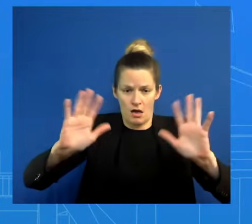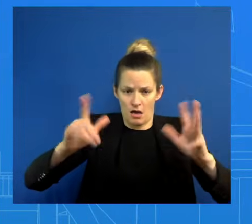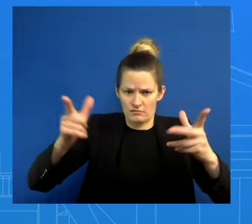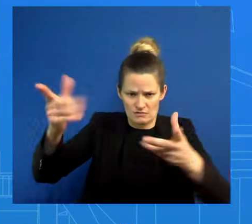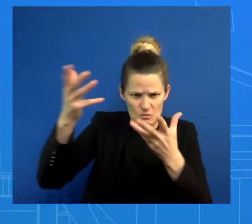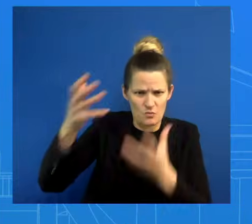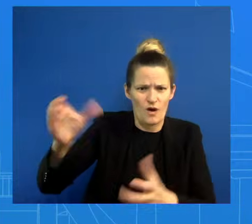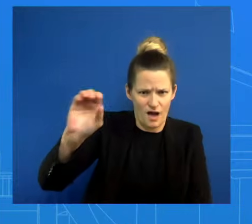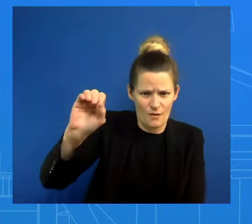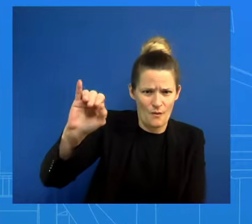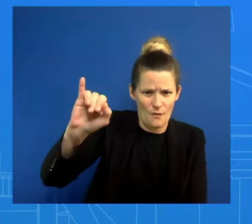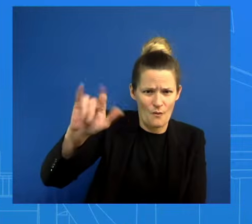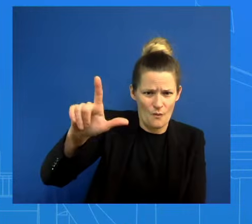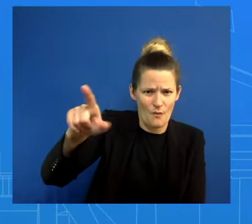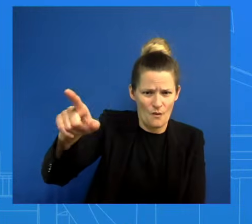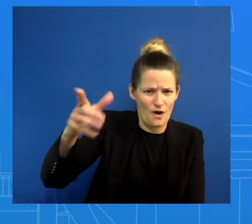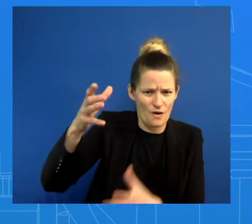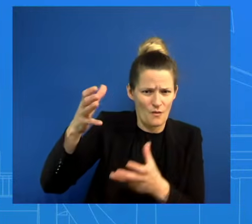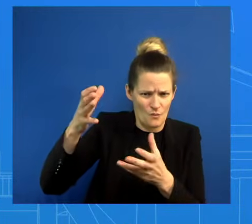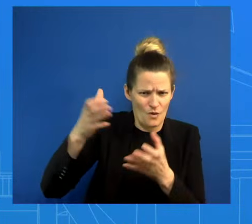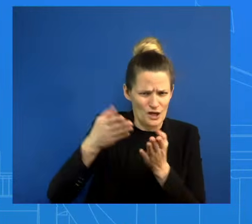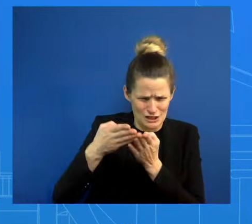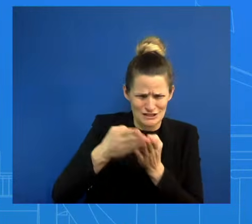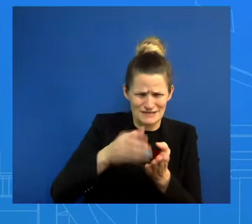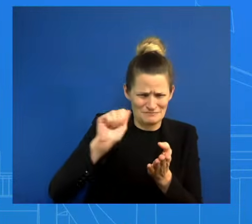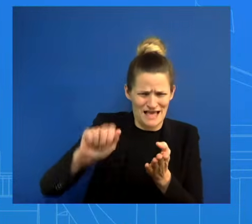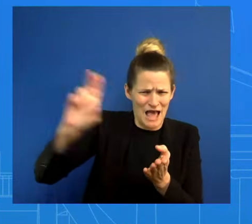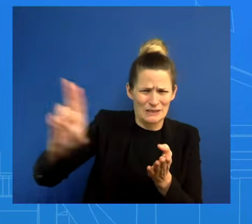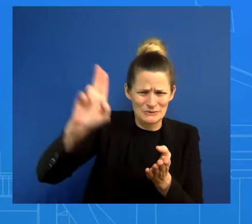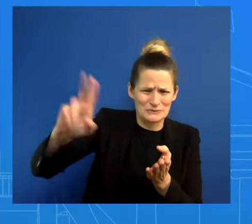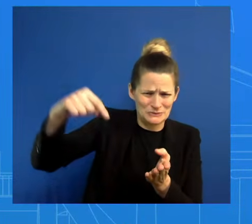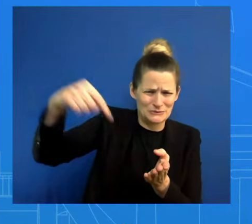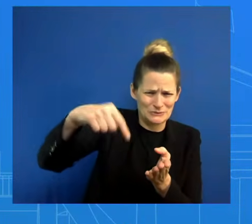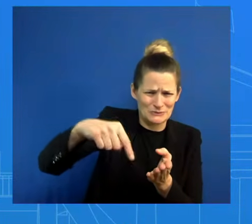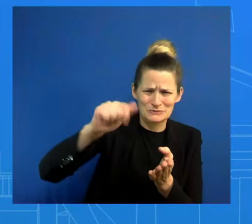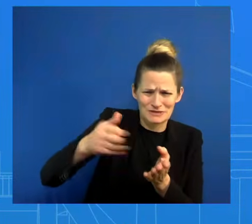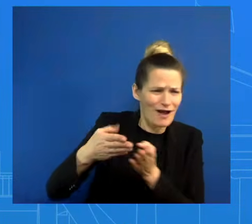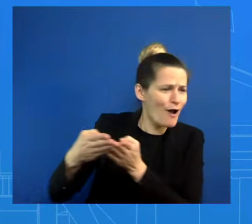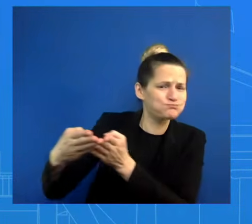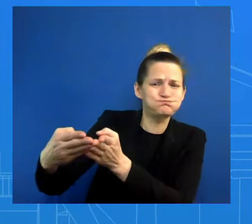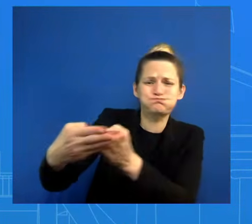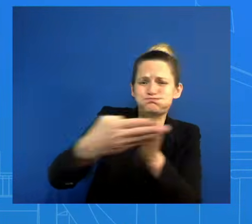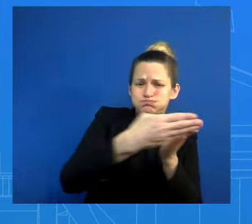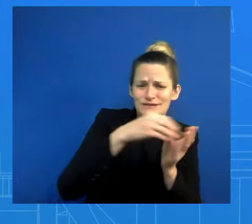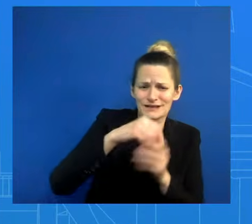is to resolve this issue as quickly as possible. And so, again, we've been -- we've been in touch with Turkey,